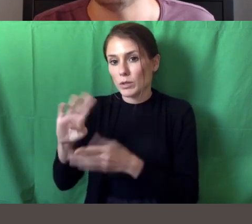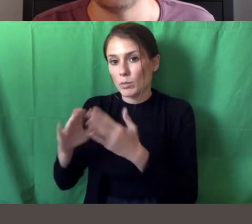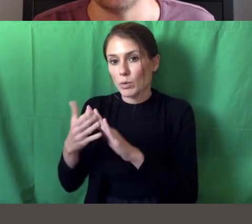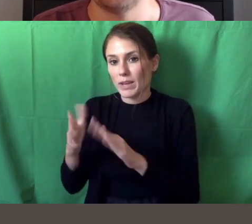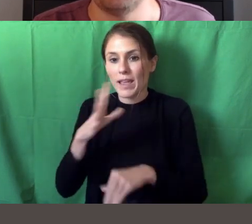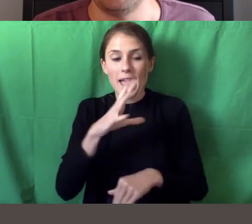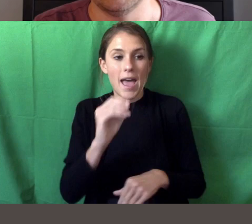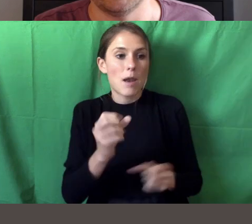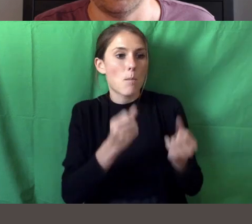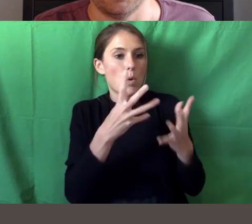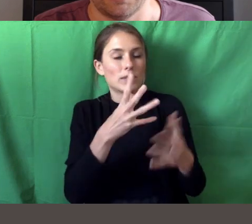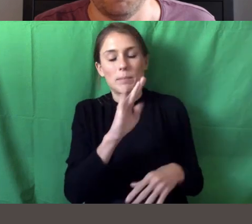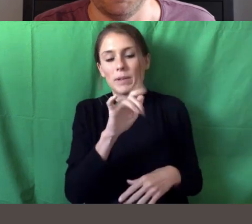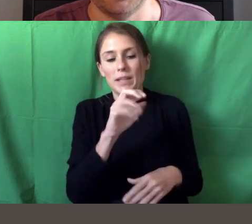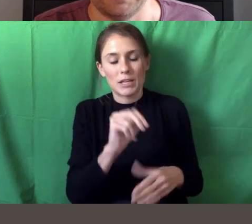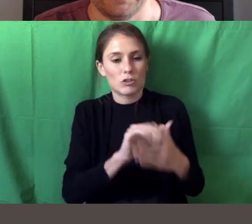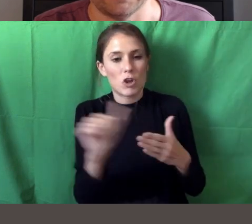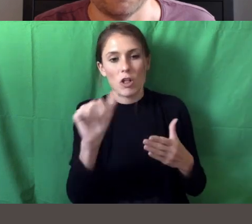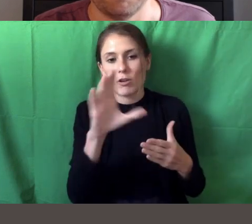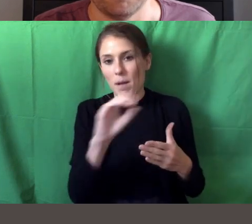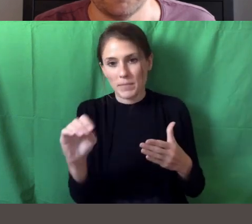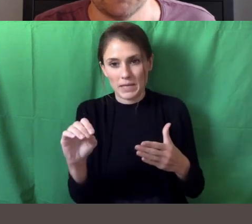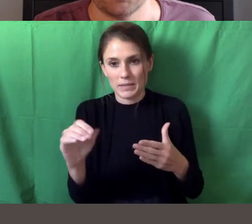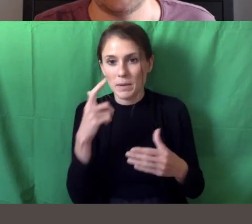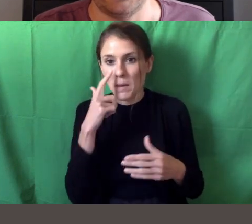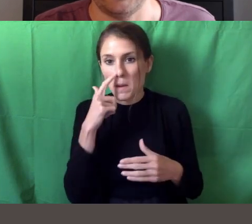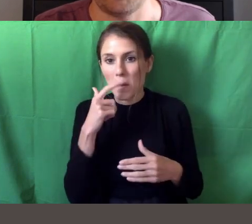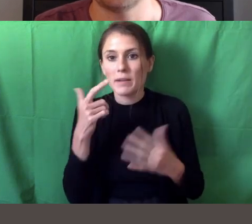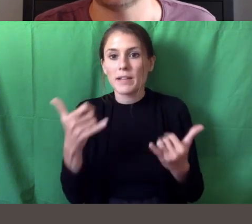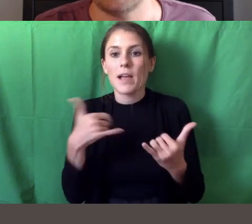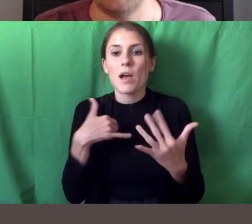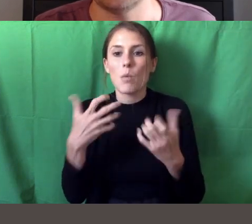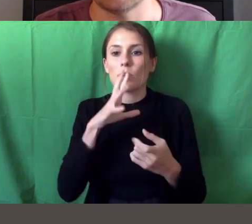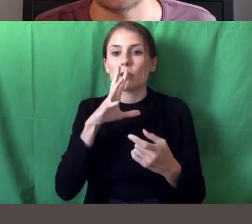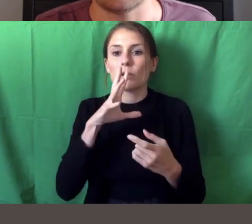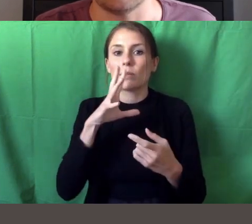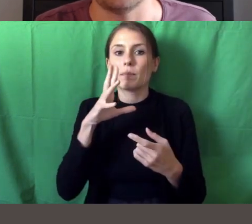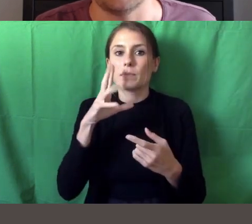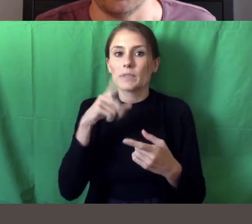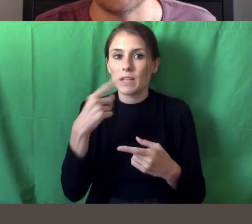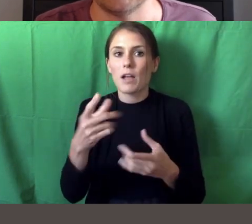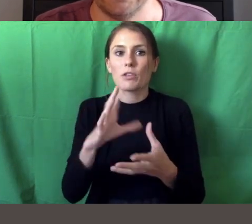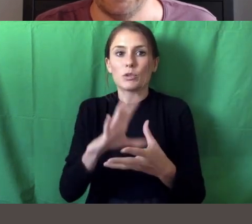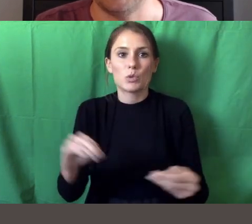in the open source community and by multi-billion dollar companies alike. Today, I want to